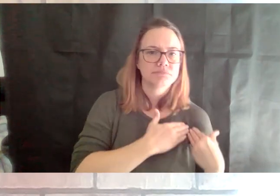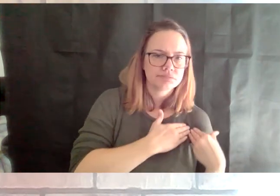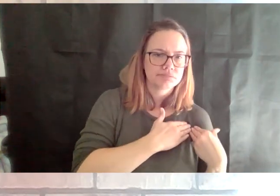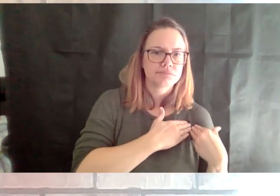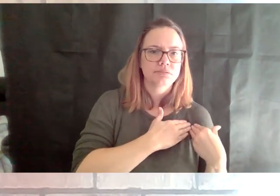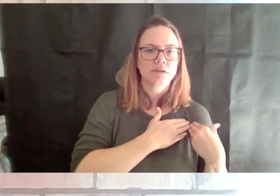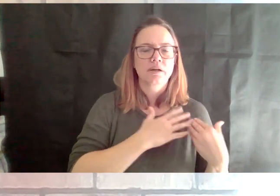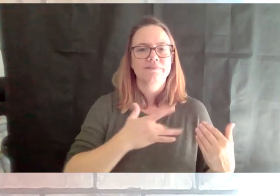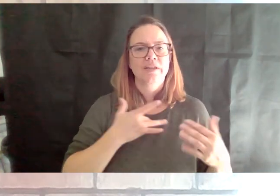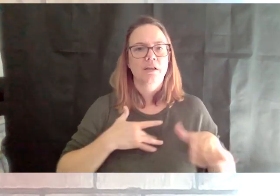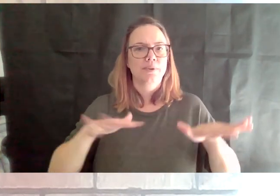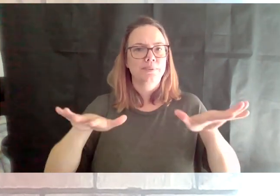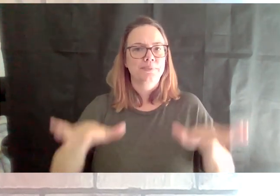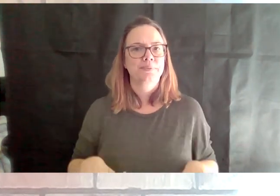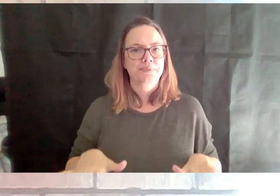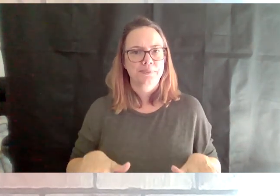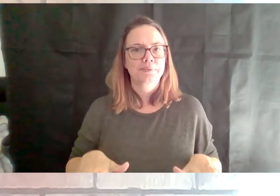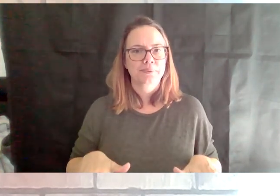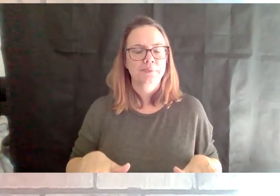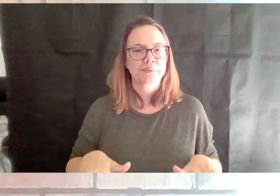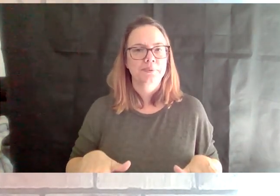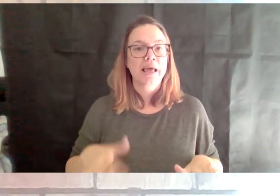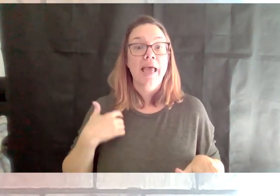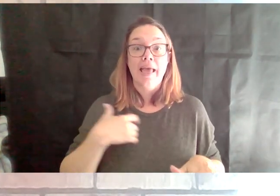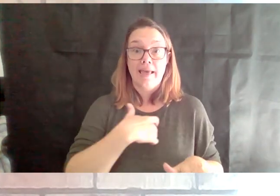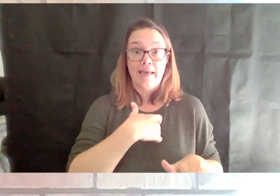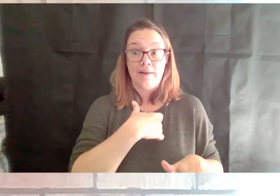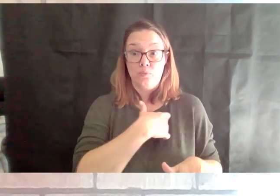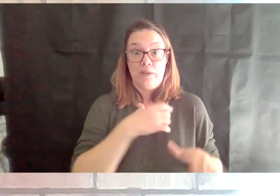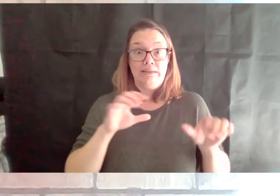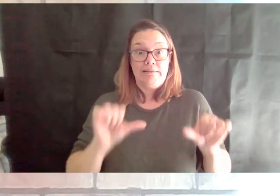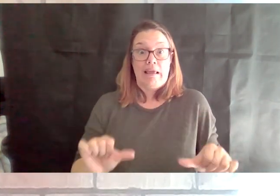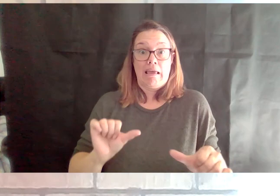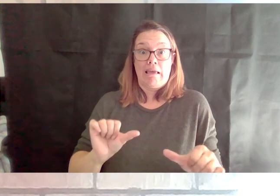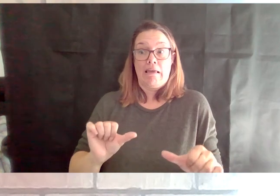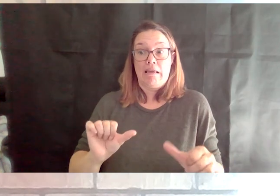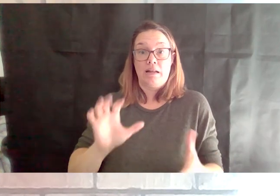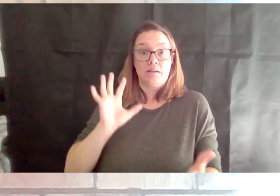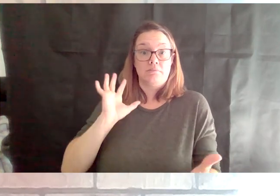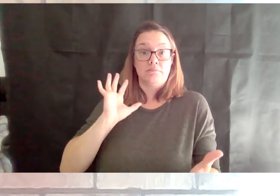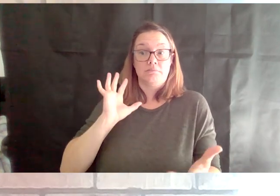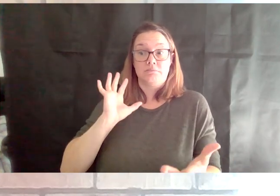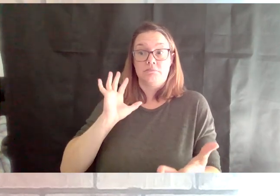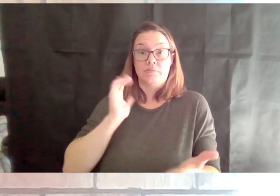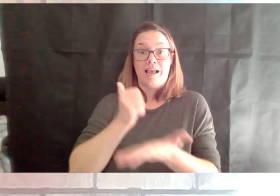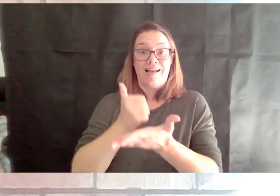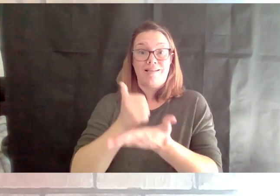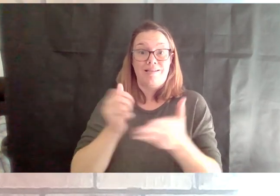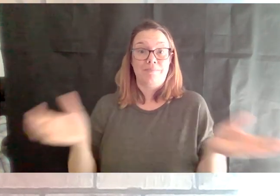and it tends to expand our ability to reach a larger part of the population